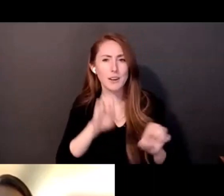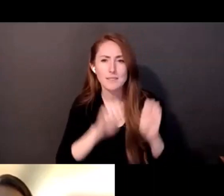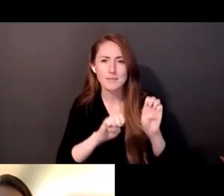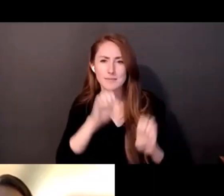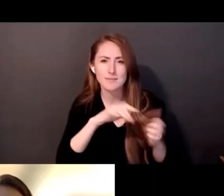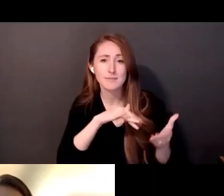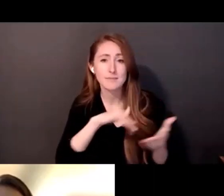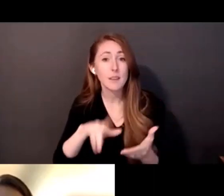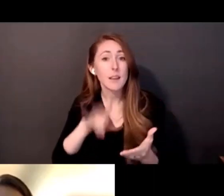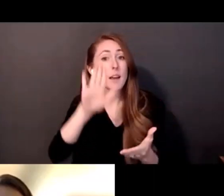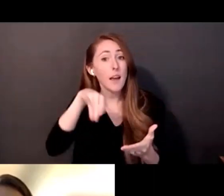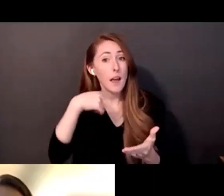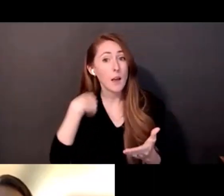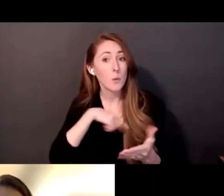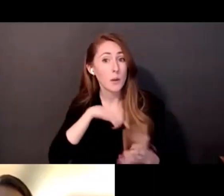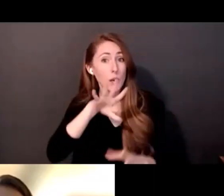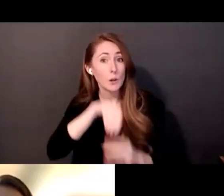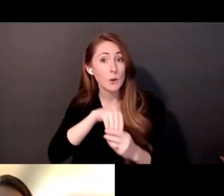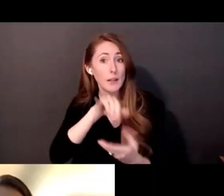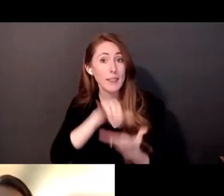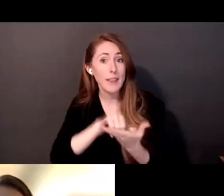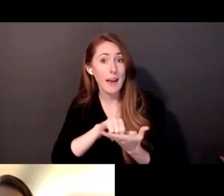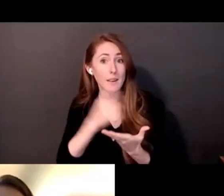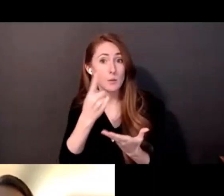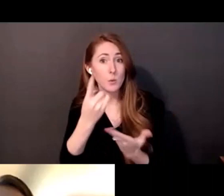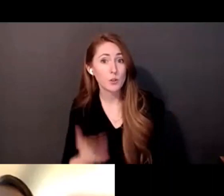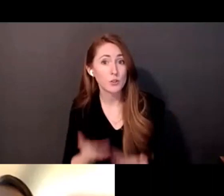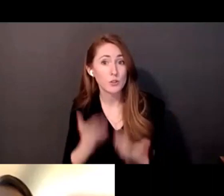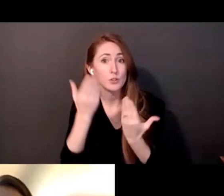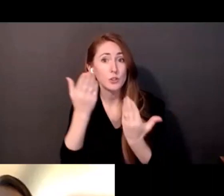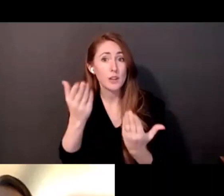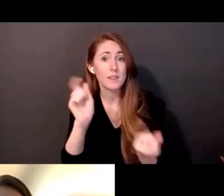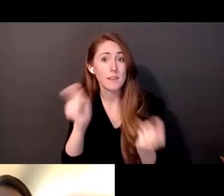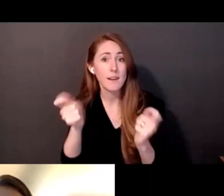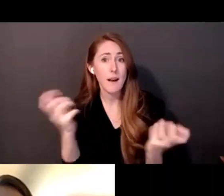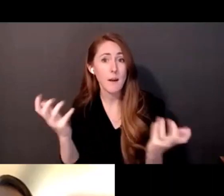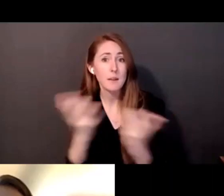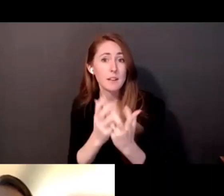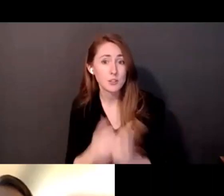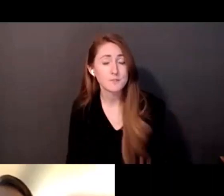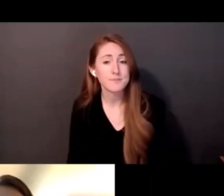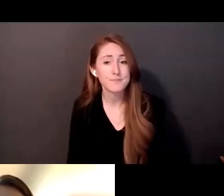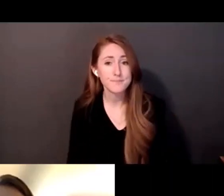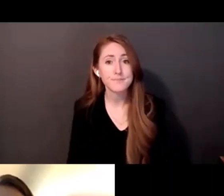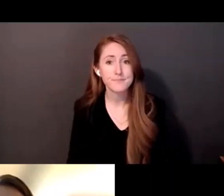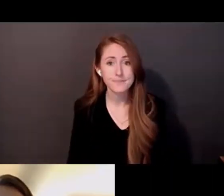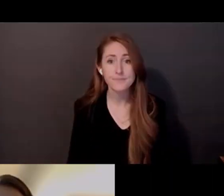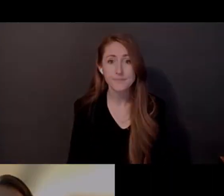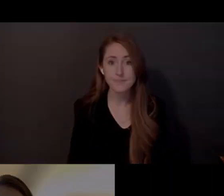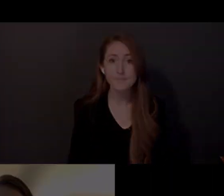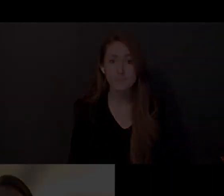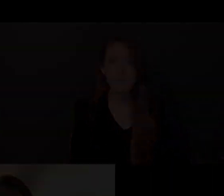of our suggested accommodations. Yeah, for sure. That's interesting.